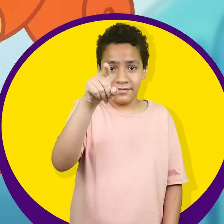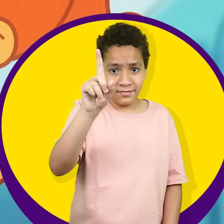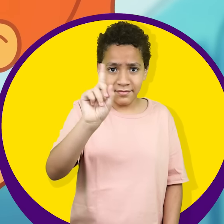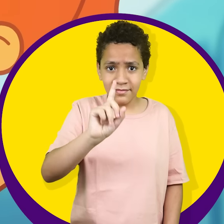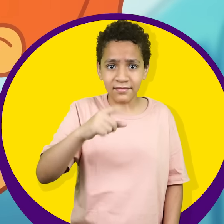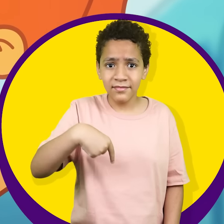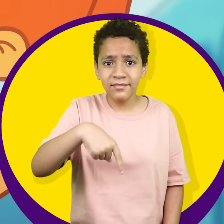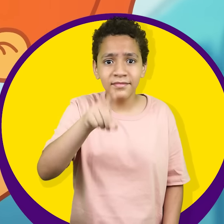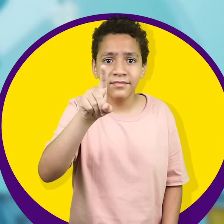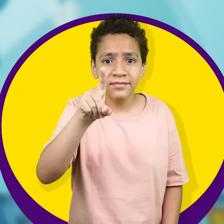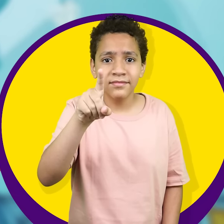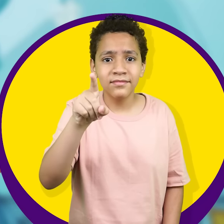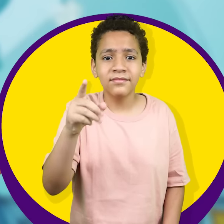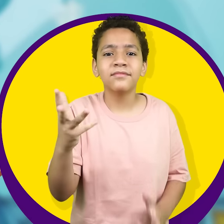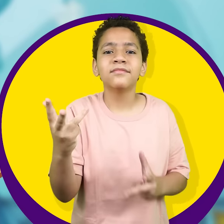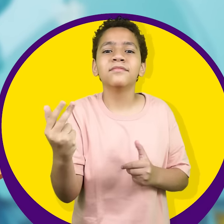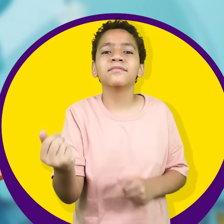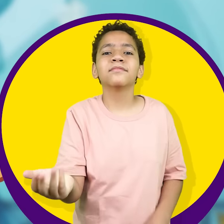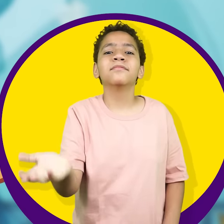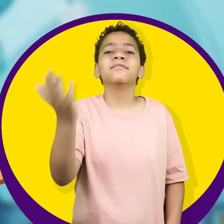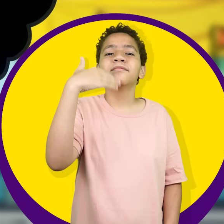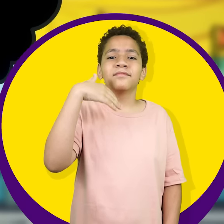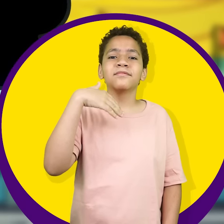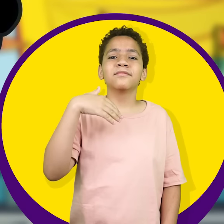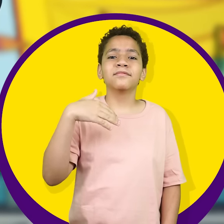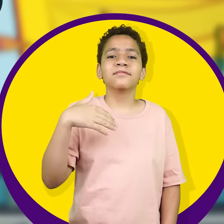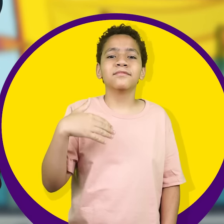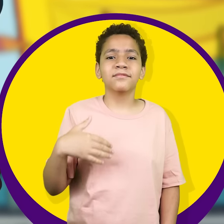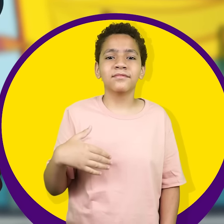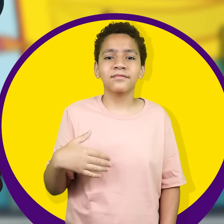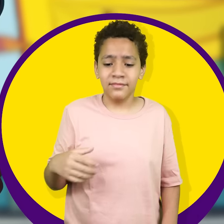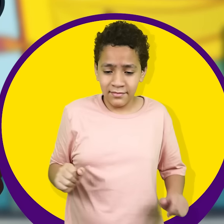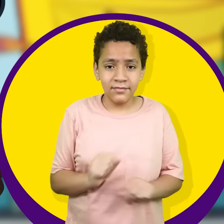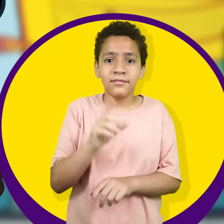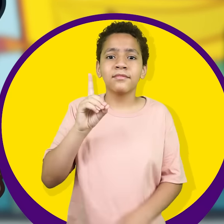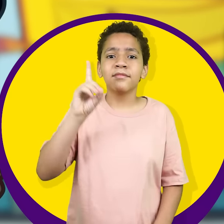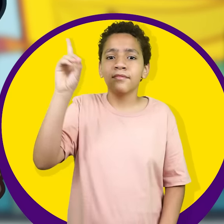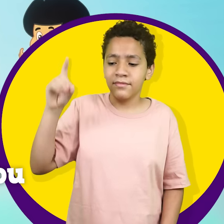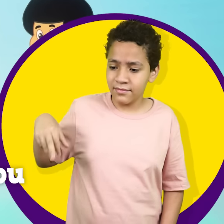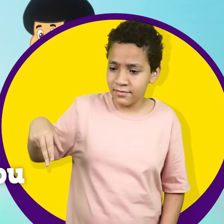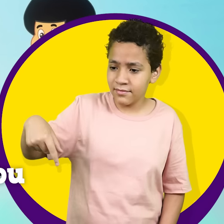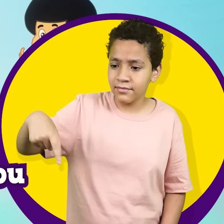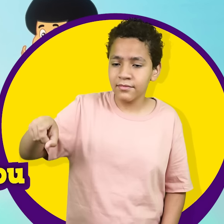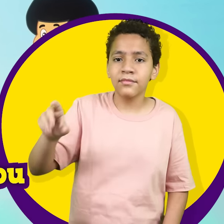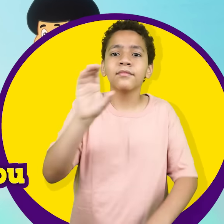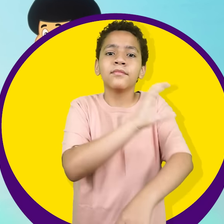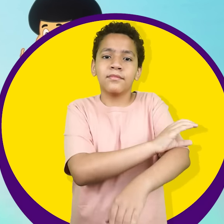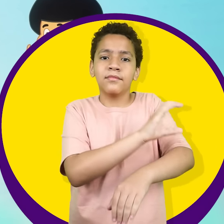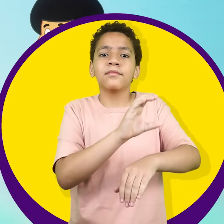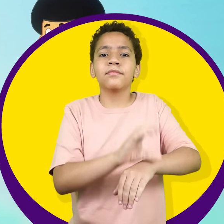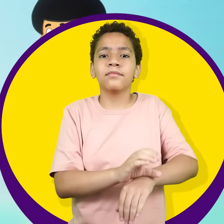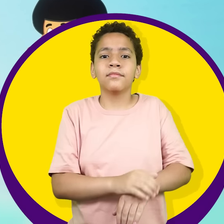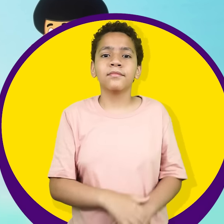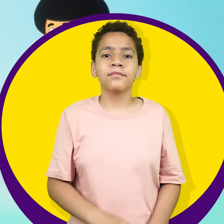IF YOU WON'T INVITE YOU TO GO GLORY TO GOD WALKING I GO TO CANAAN